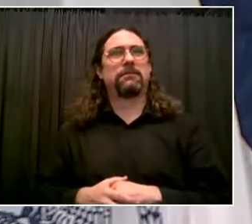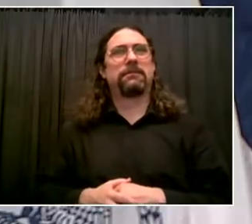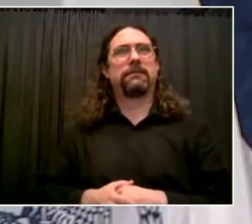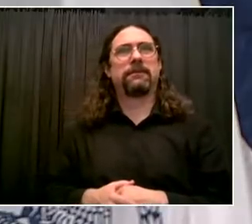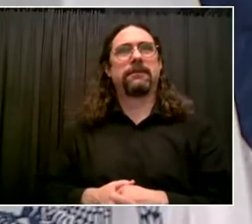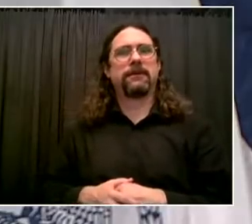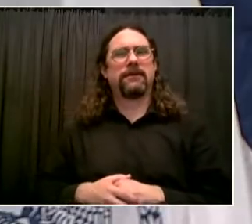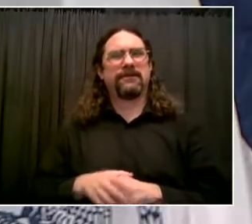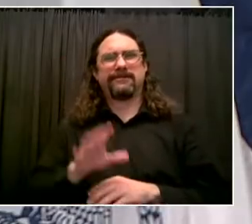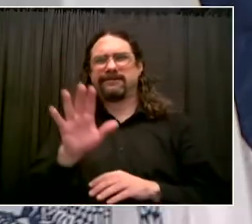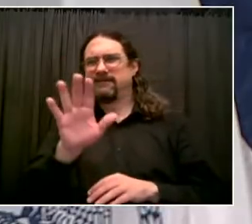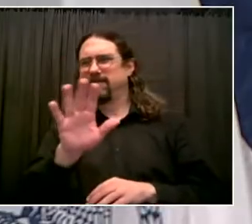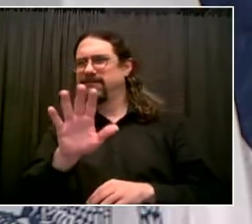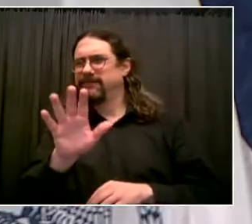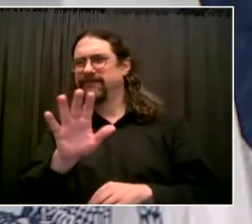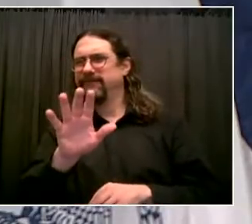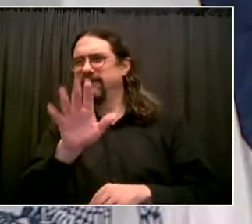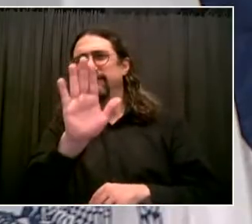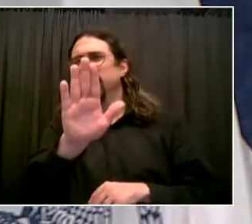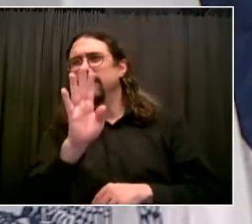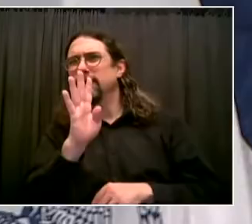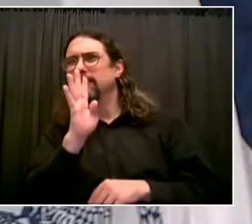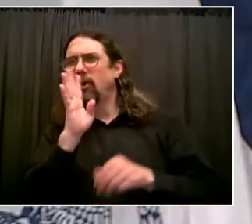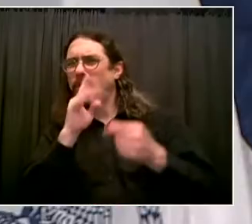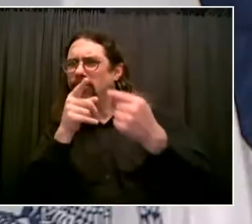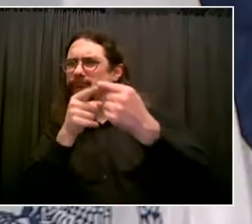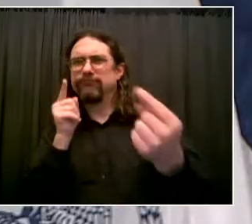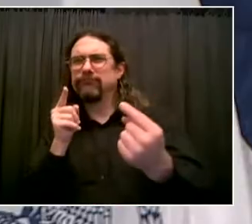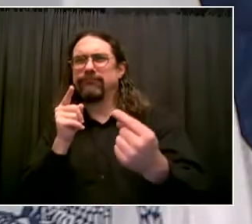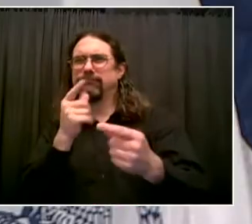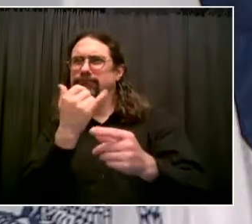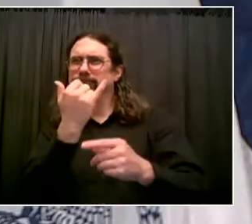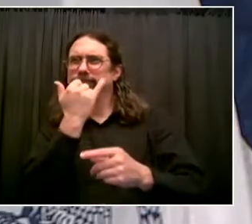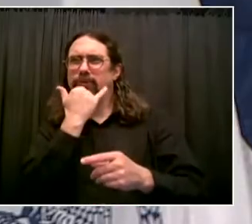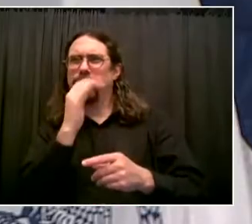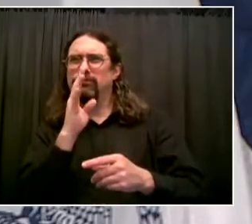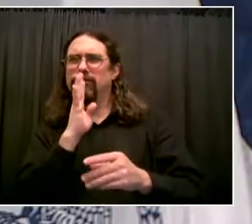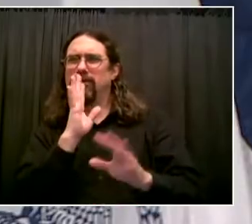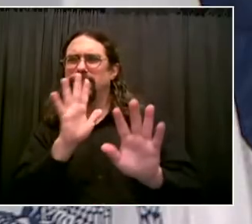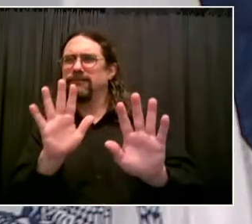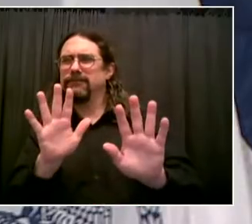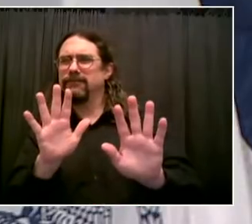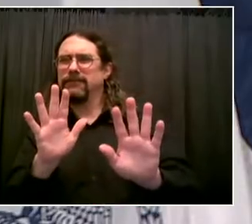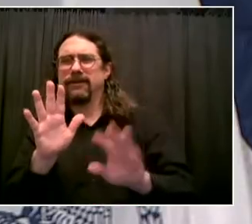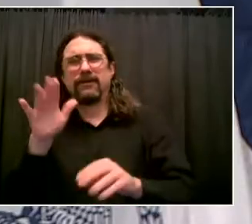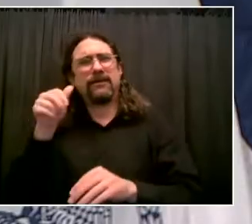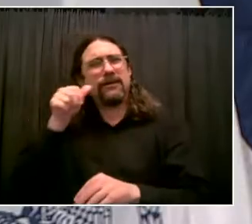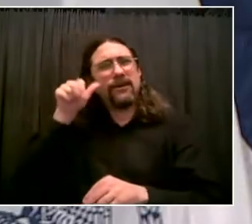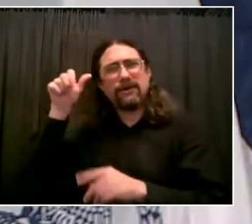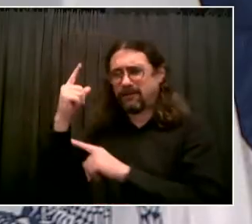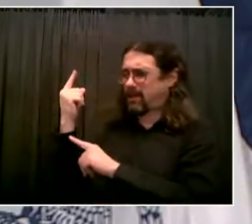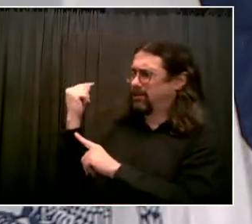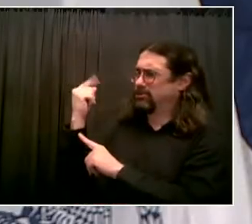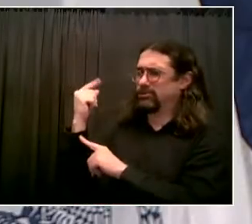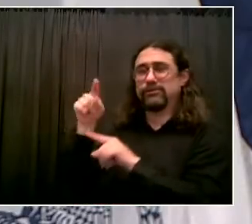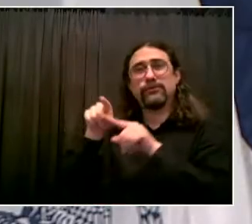SHUTDOWN, 1 MILLION JOBS LOST , SCHOOL SHUTDOWN, HOUSES OF WORSHIP SHUTDOWN,